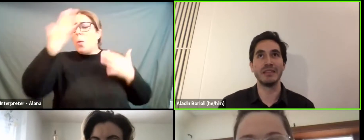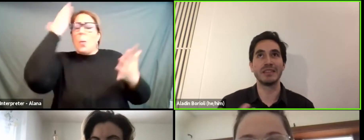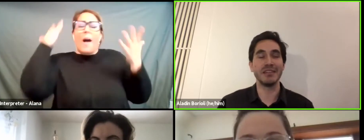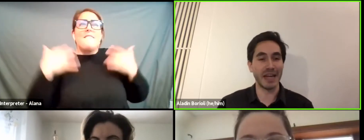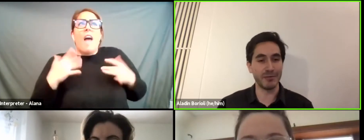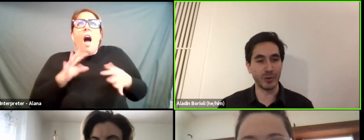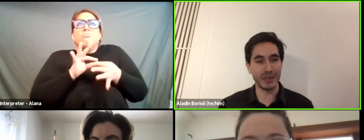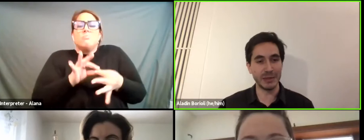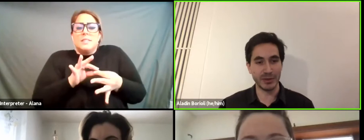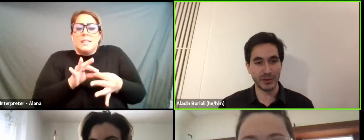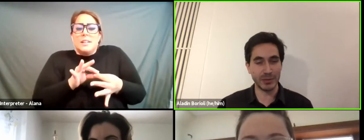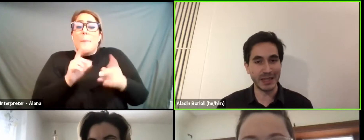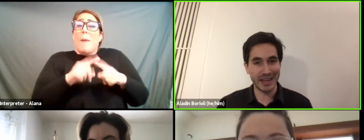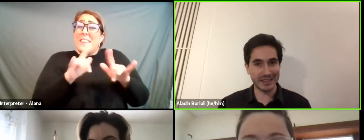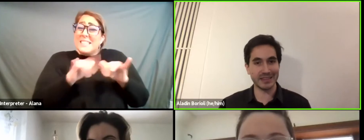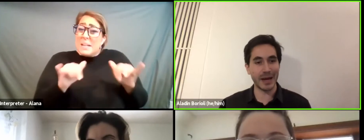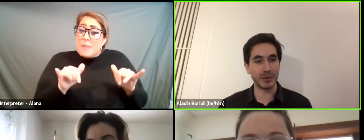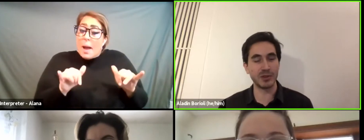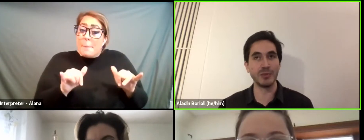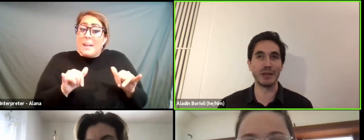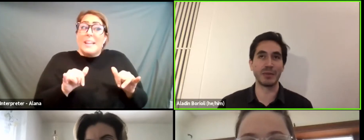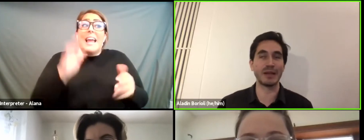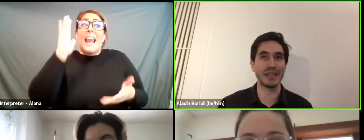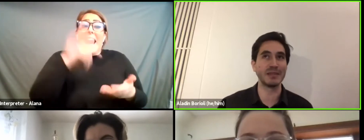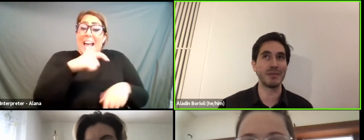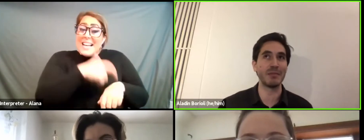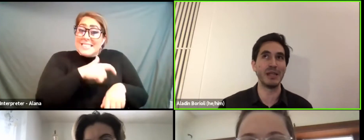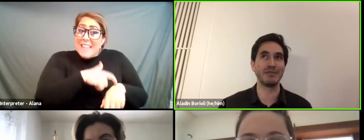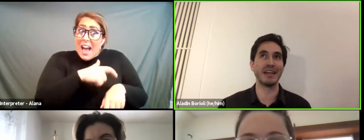safe time for beekeepers, so being less time consuming but at the same time, I believe that